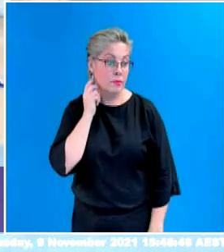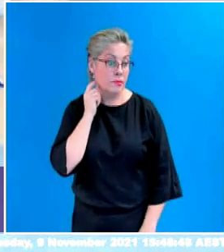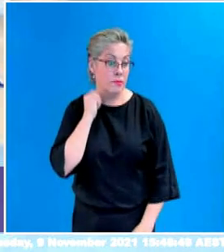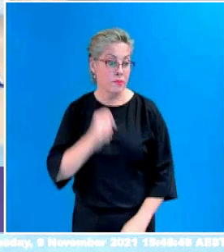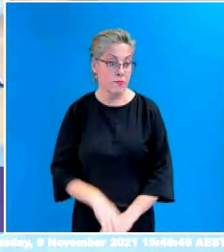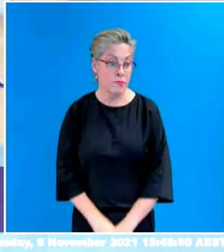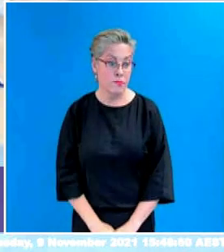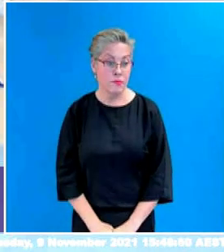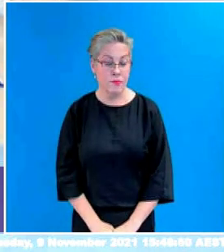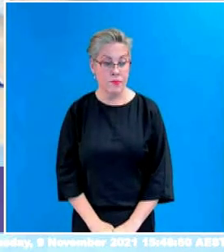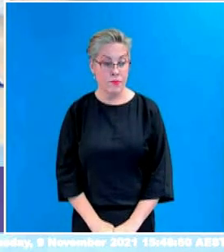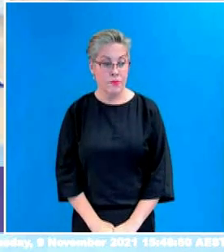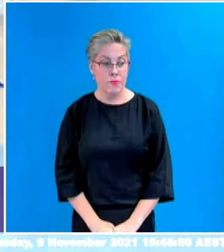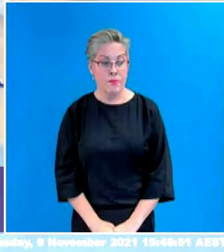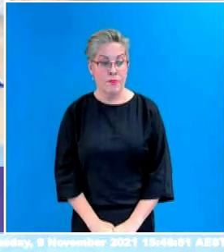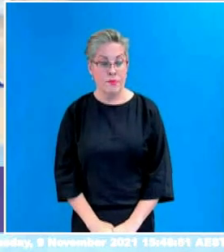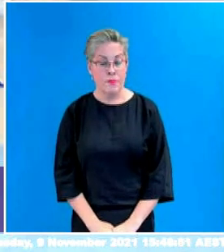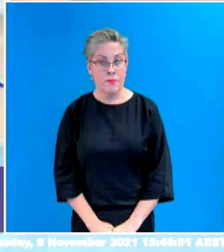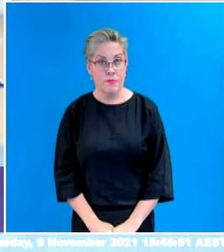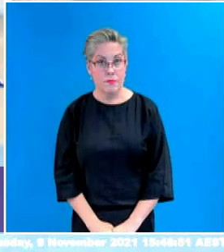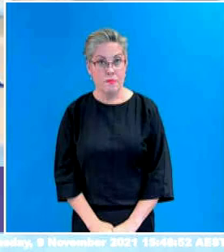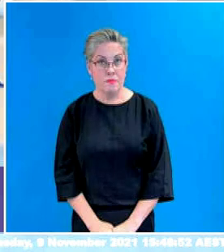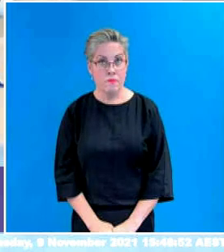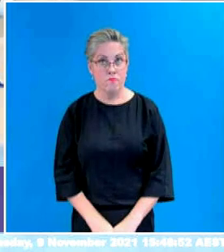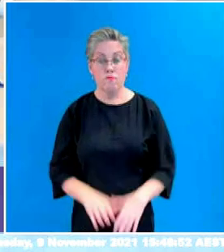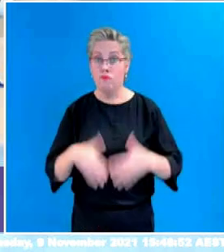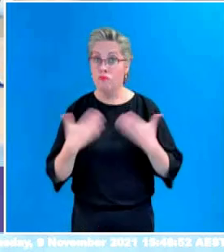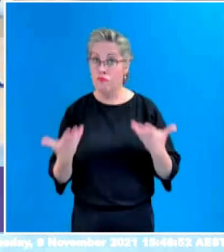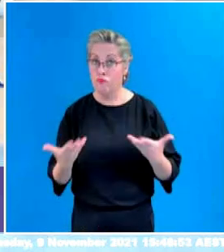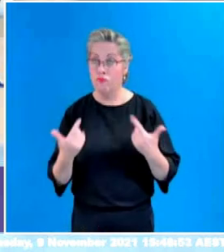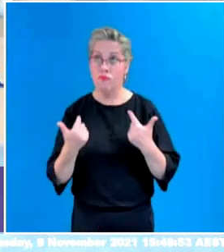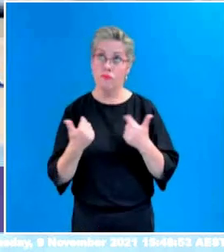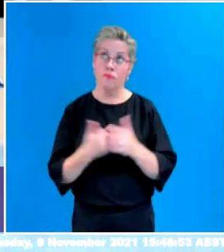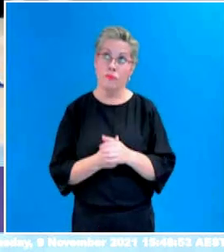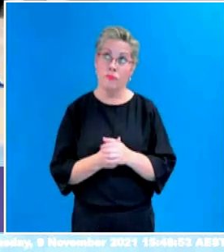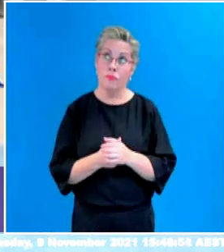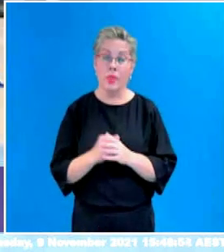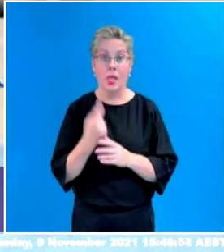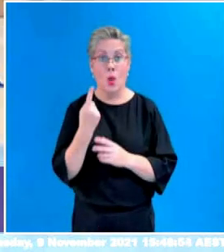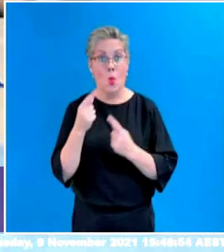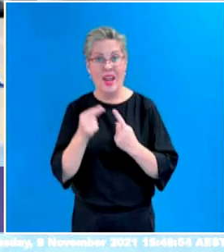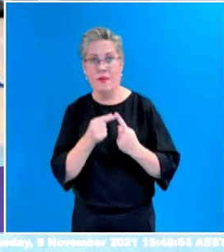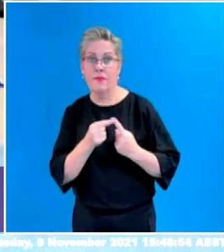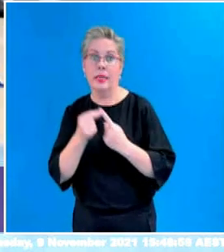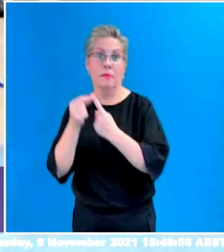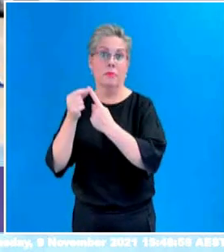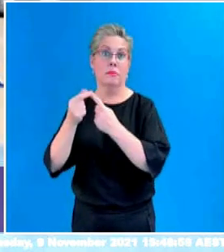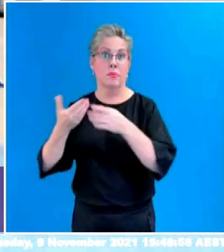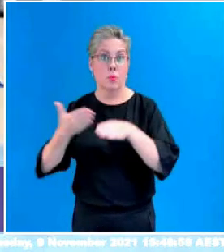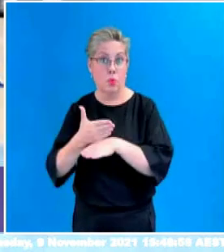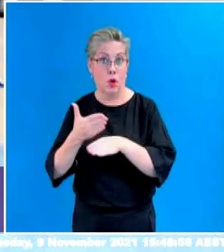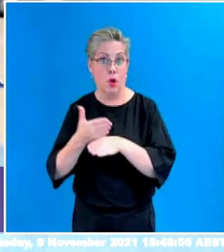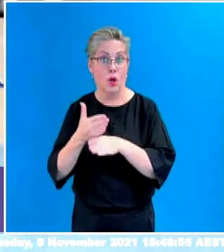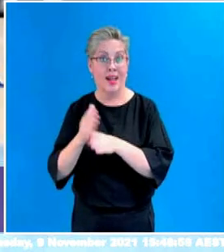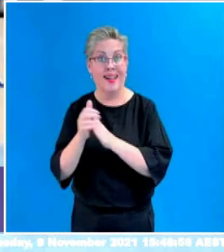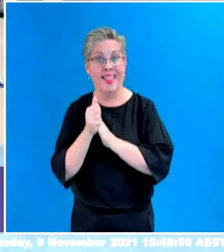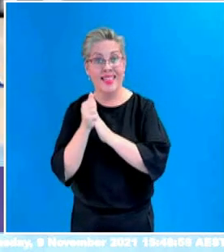In relation to one of the key pieces of work that was led out of